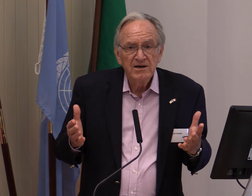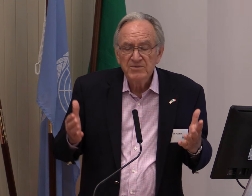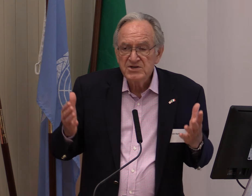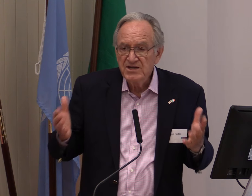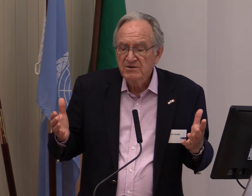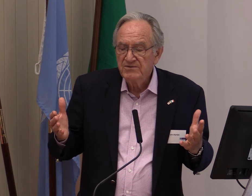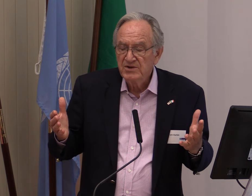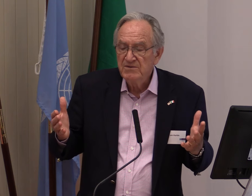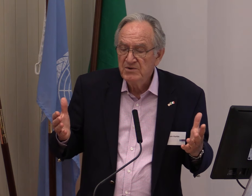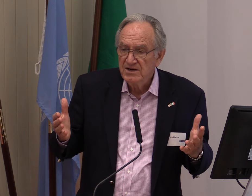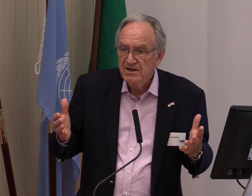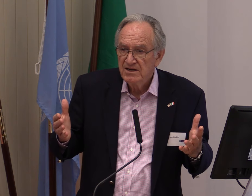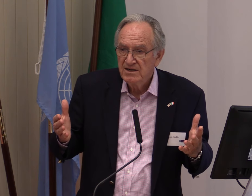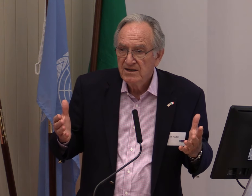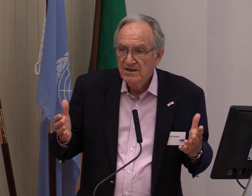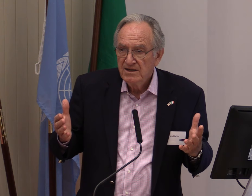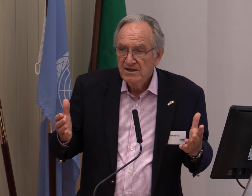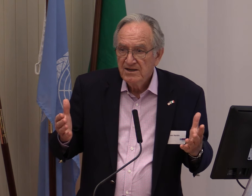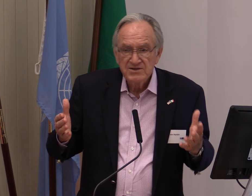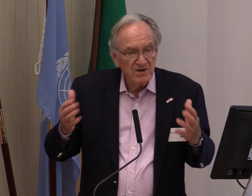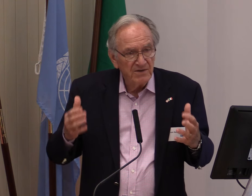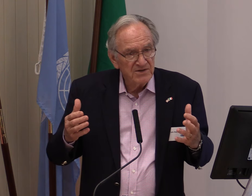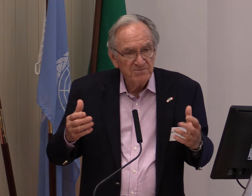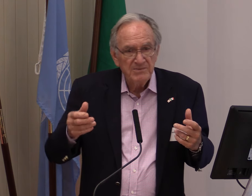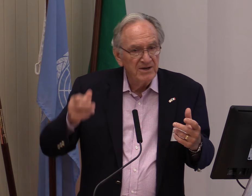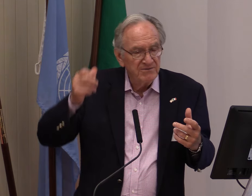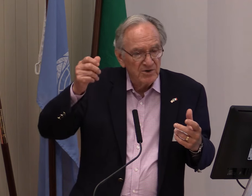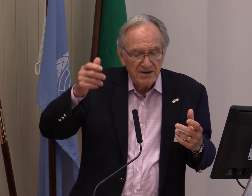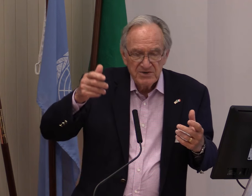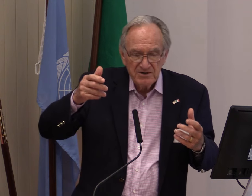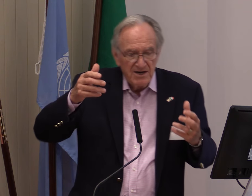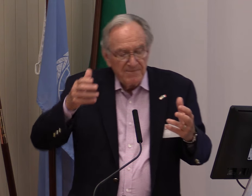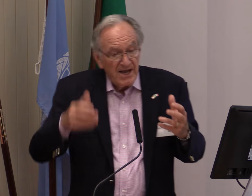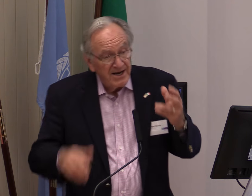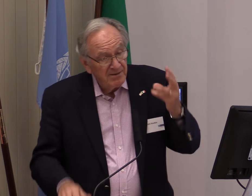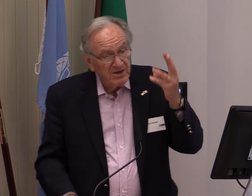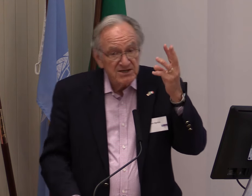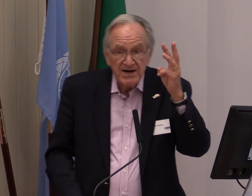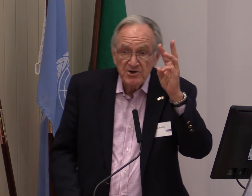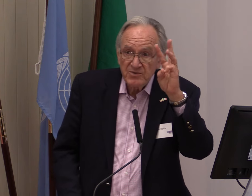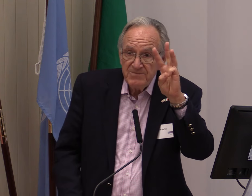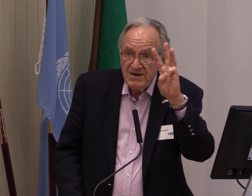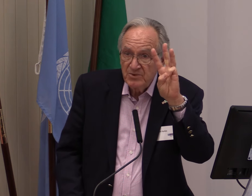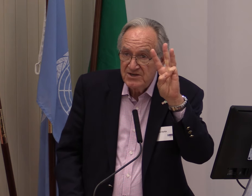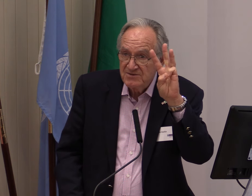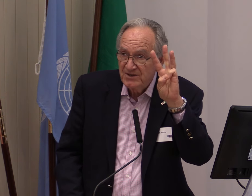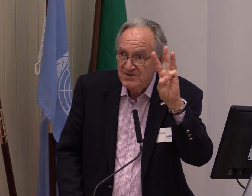become the centre for the community. It's a coffee shop, people have their cups there, Emily hired three people with disabilities